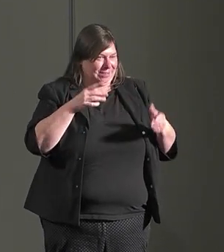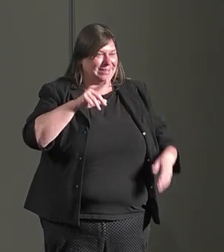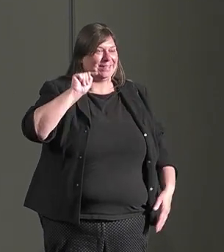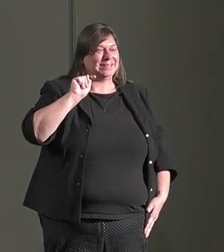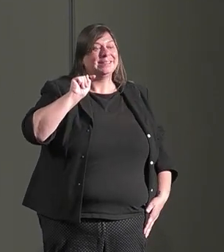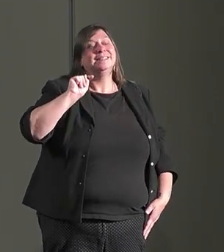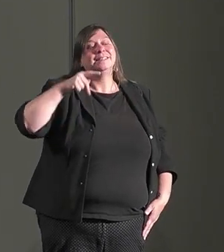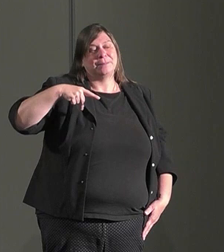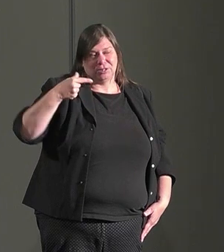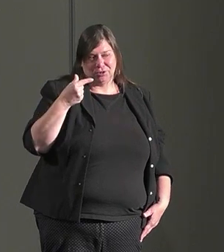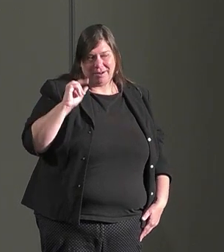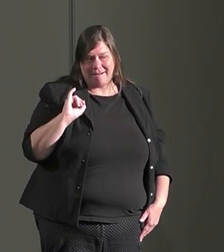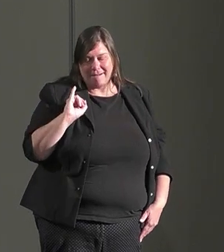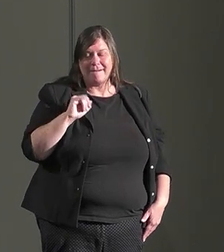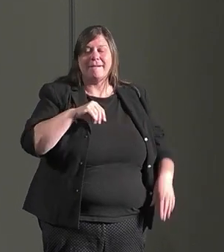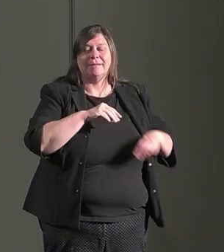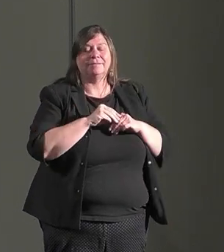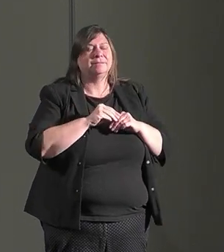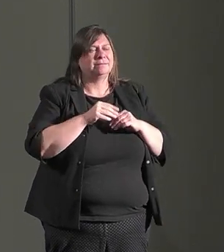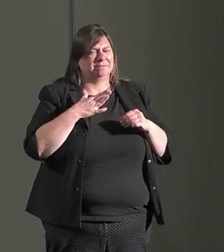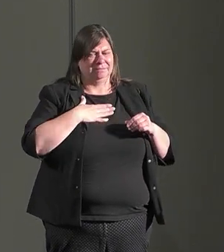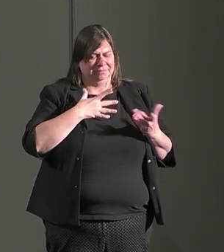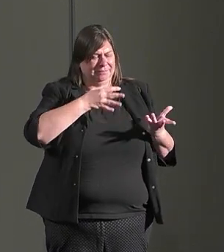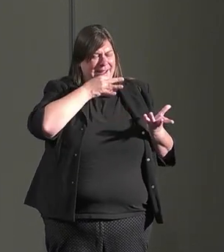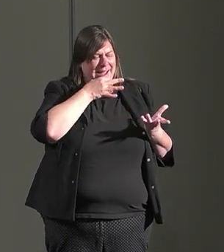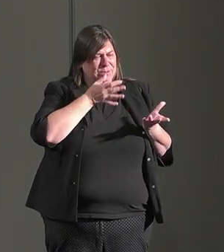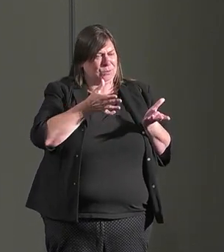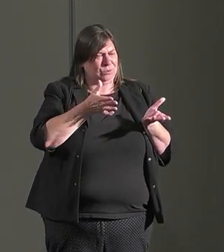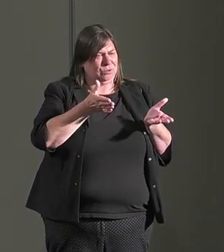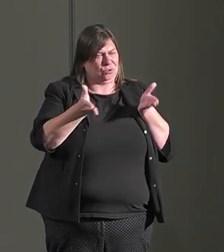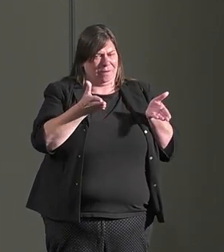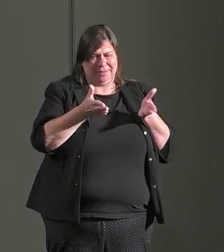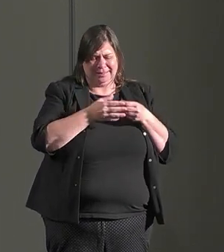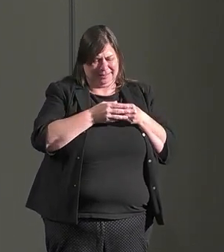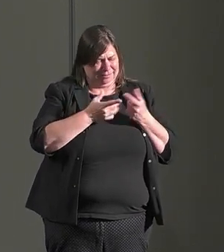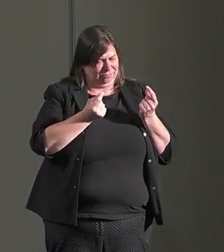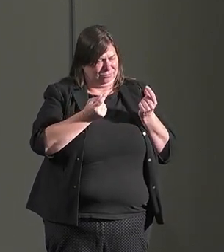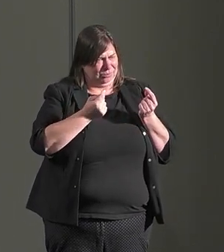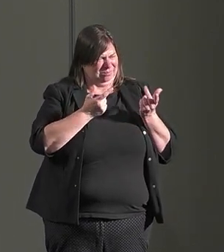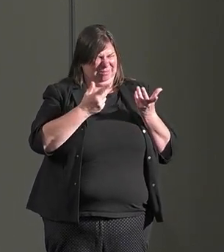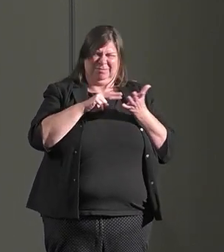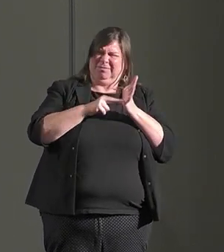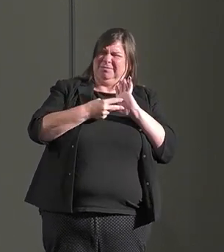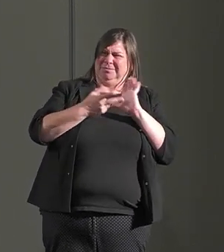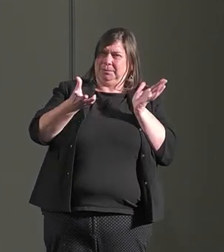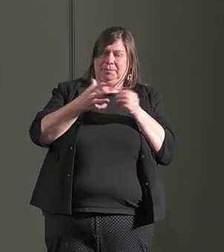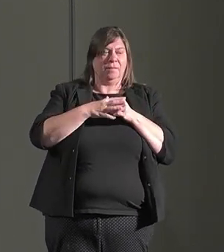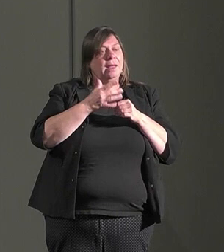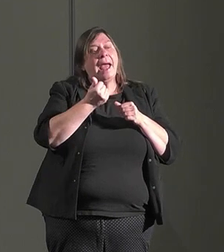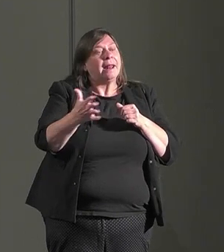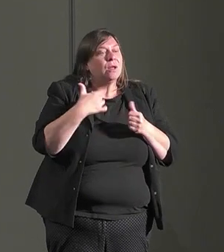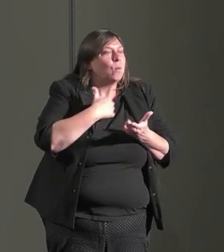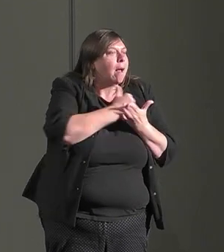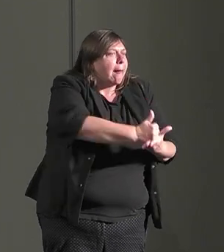What do we do in expert services? We do anything that we think will help our clients to advance